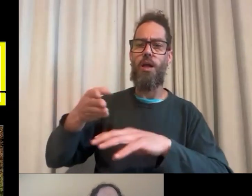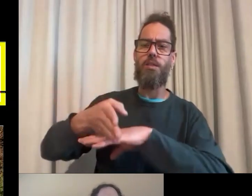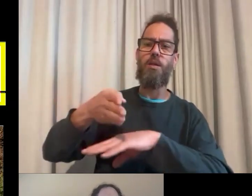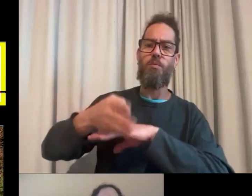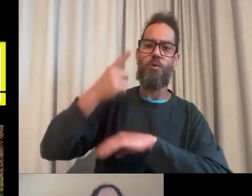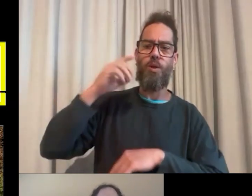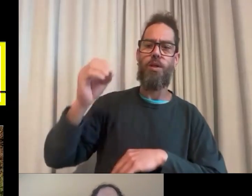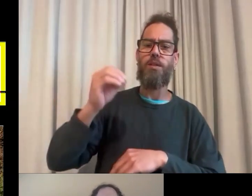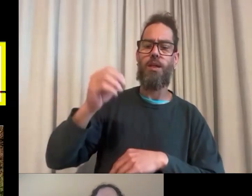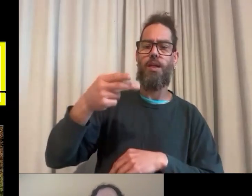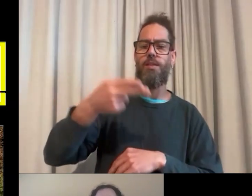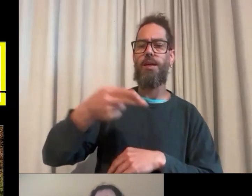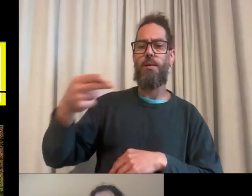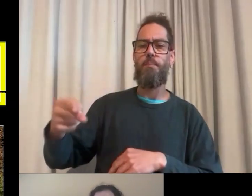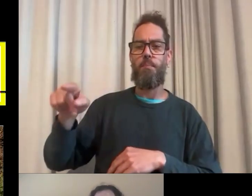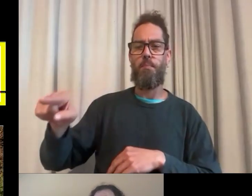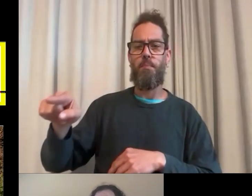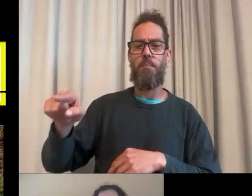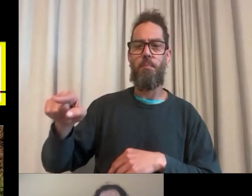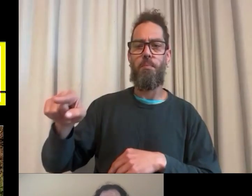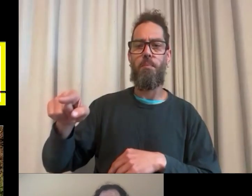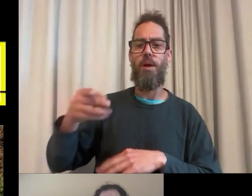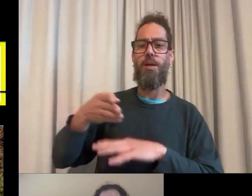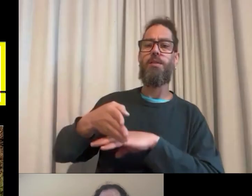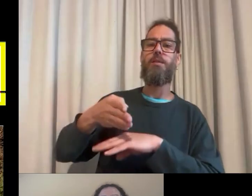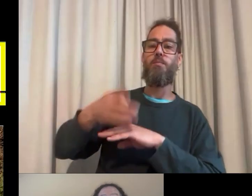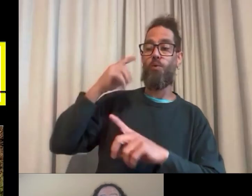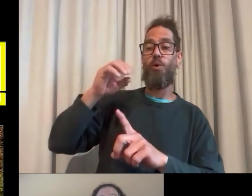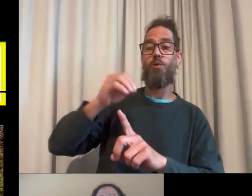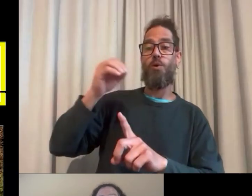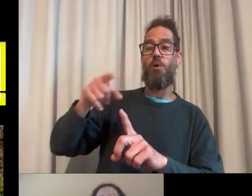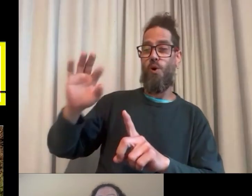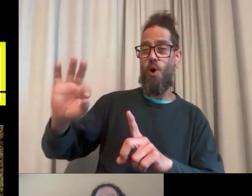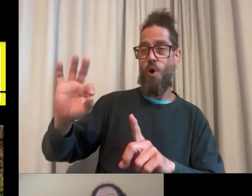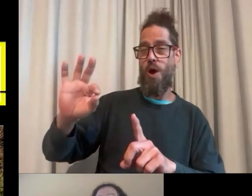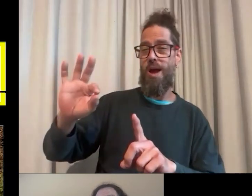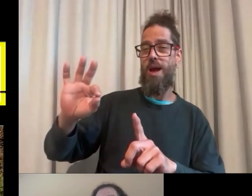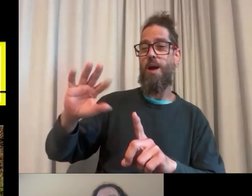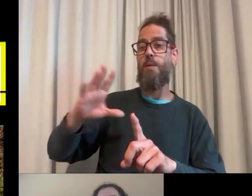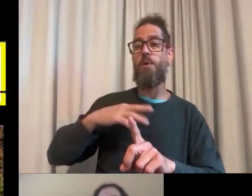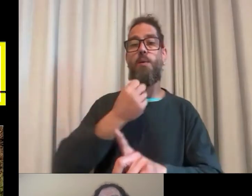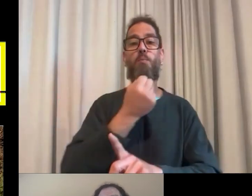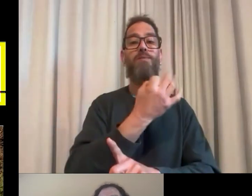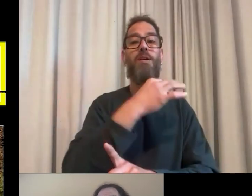which didn't just demand that the government have accessible sites, but that the private sector did as well.